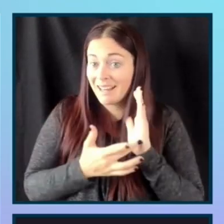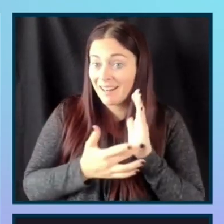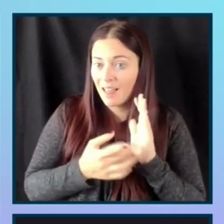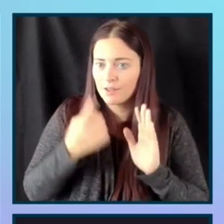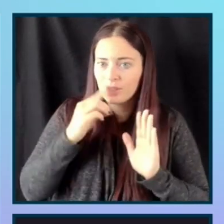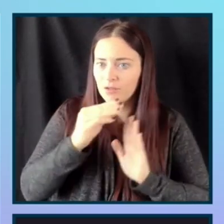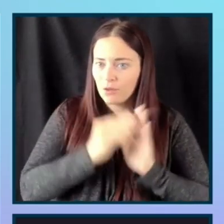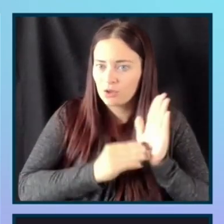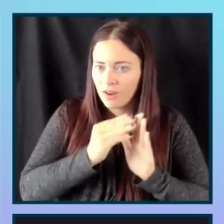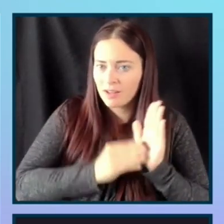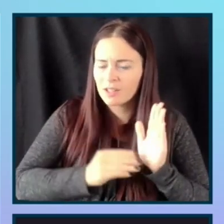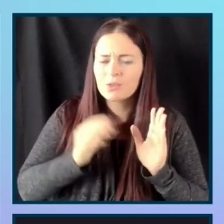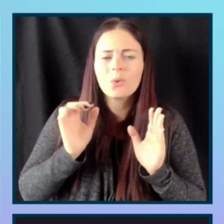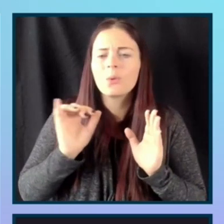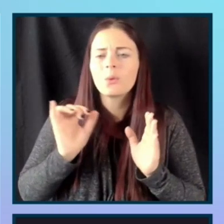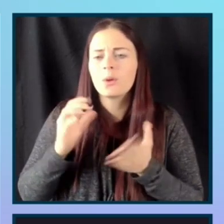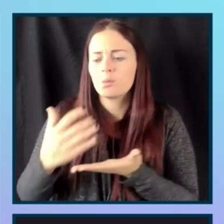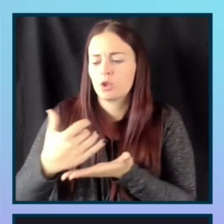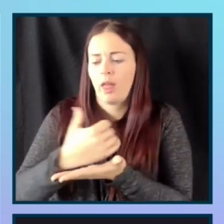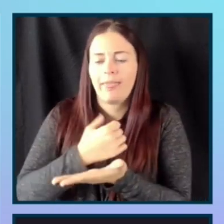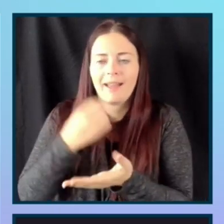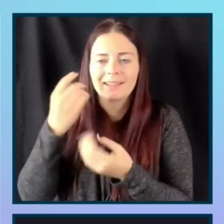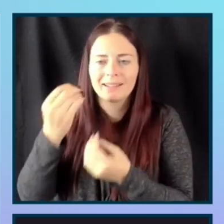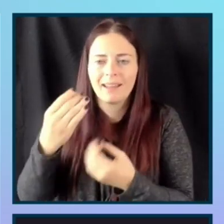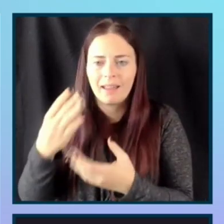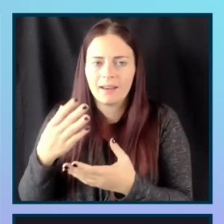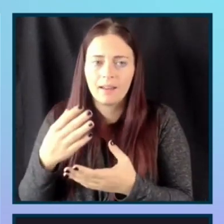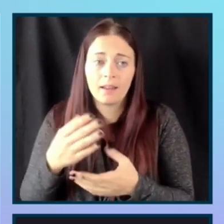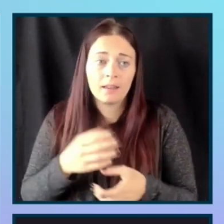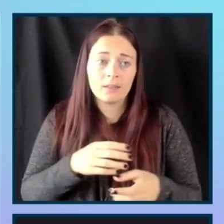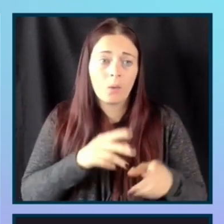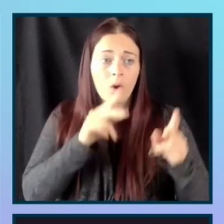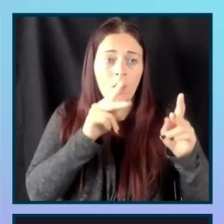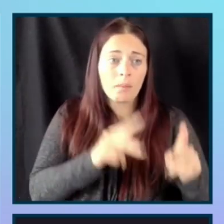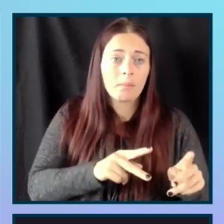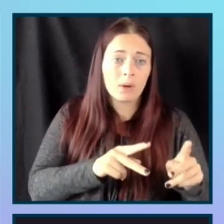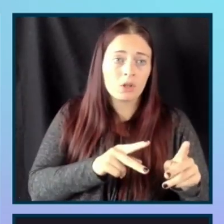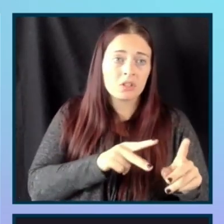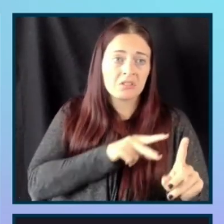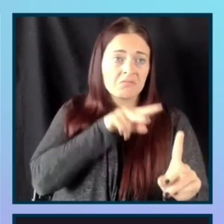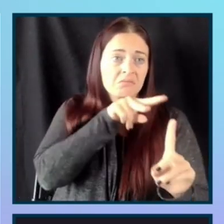and we're saying person X sits in bucket Y. Are we doing that because that's what we think,